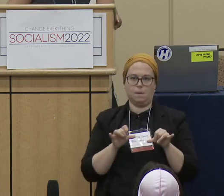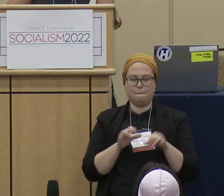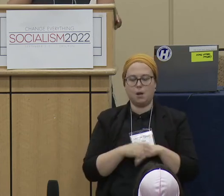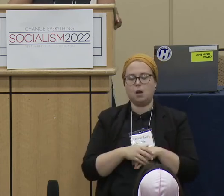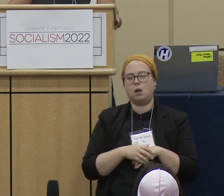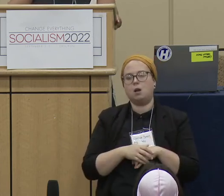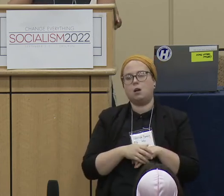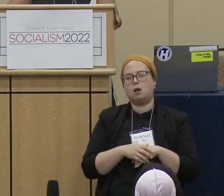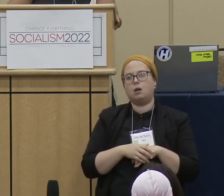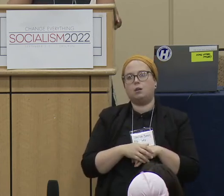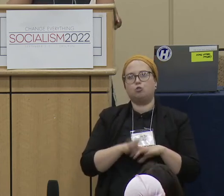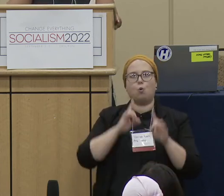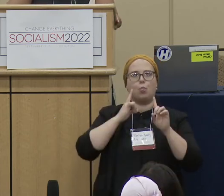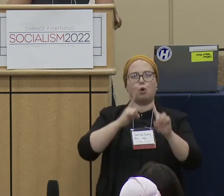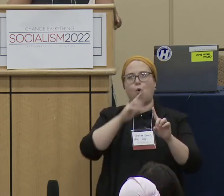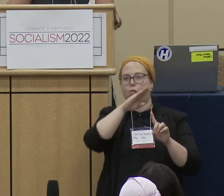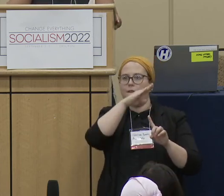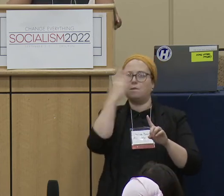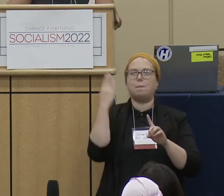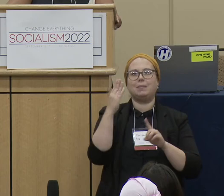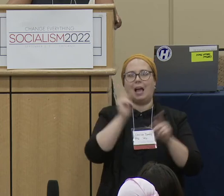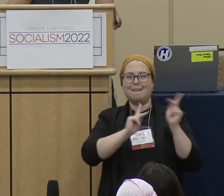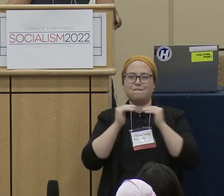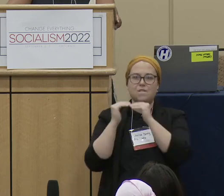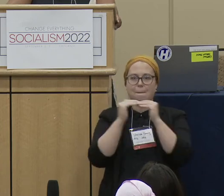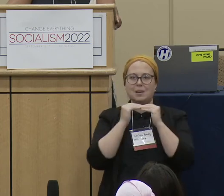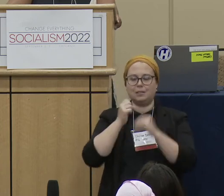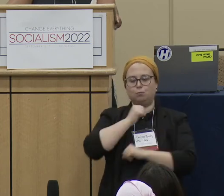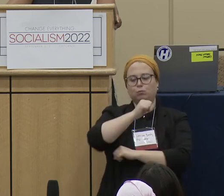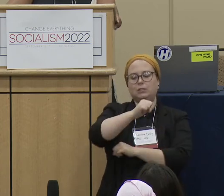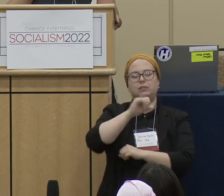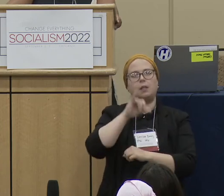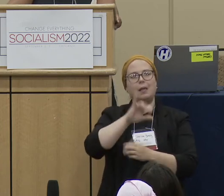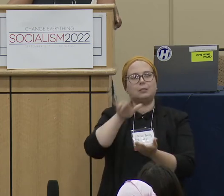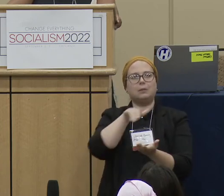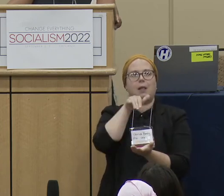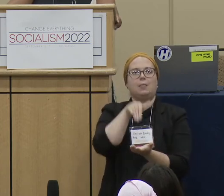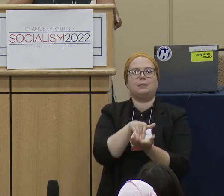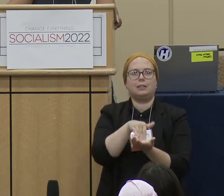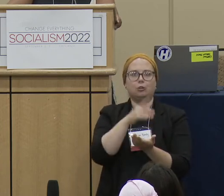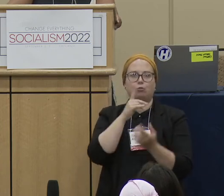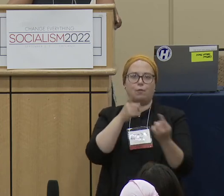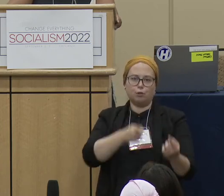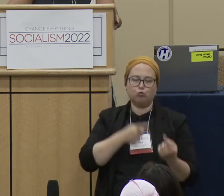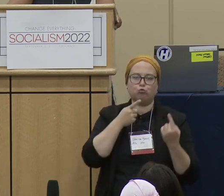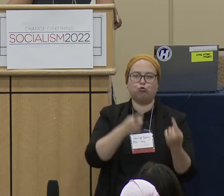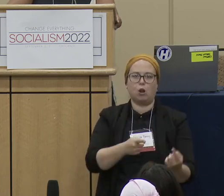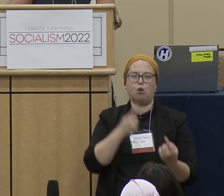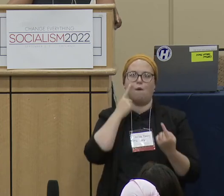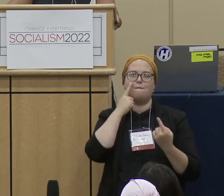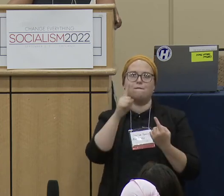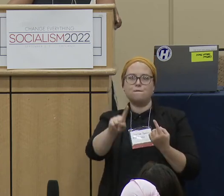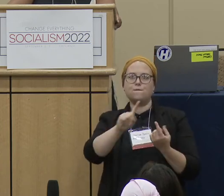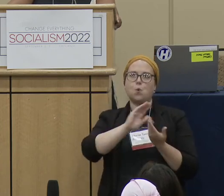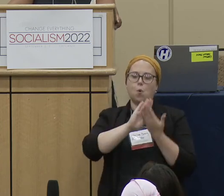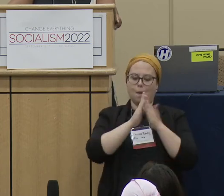struggle for socialism. The spirit of Black feminist resistance has been, in fact, at the center of the struggle